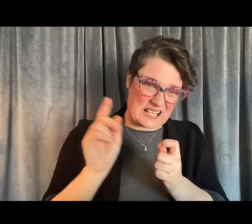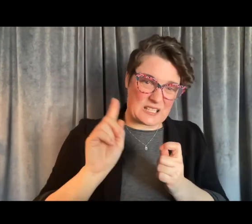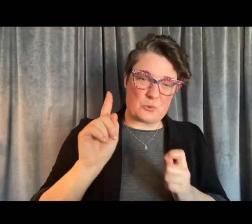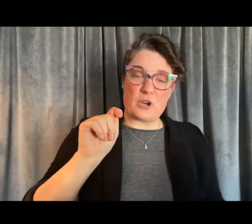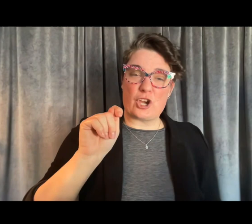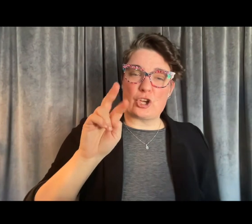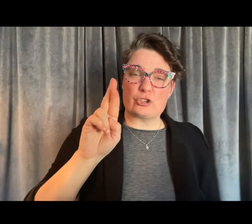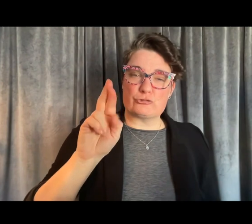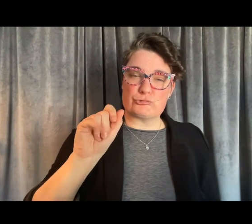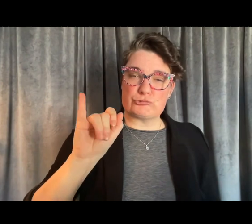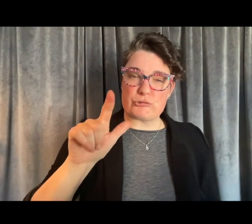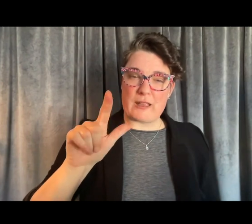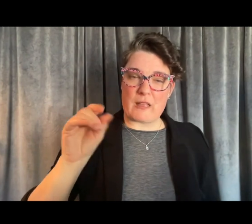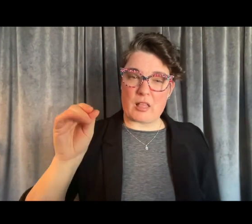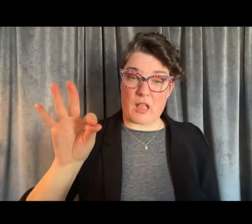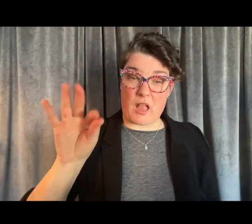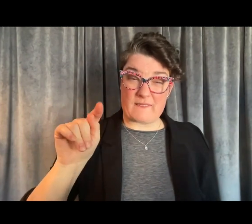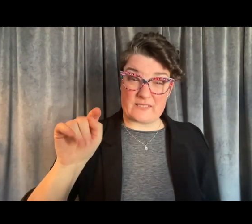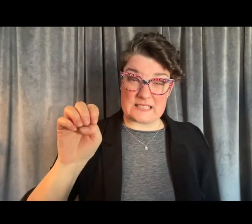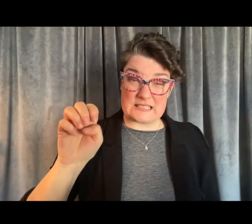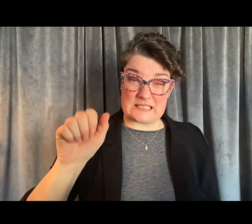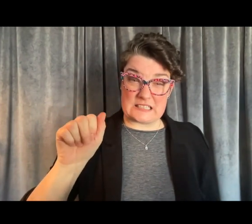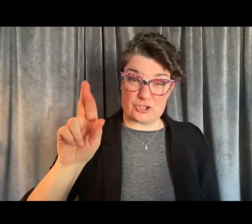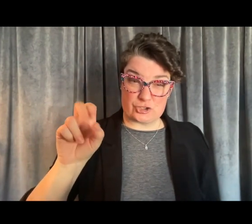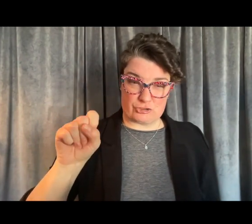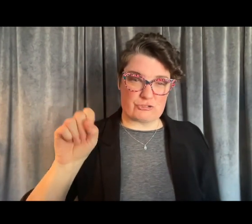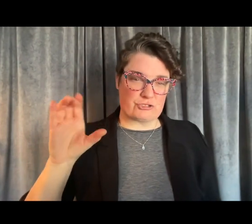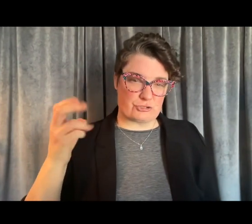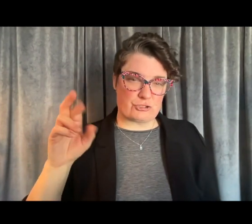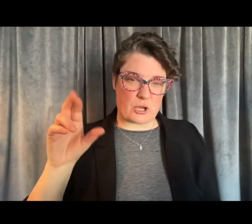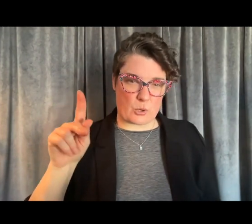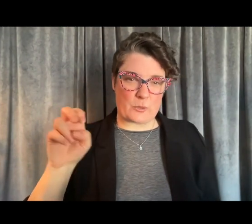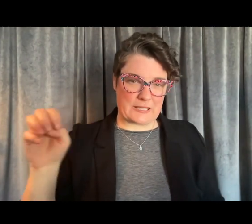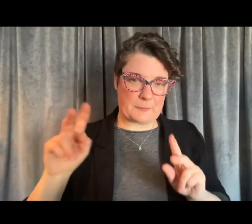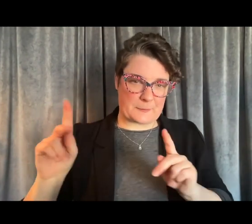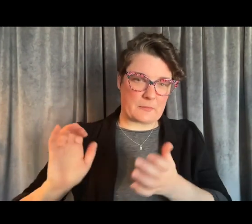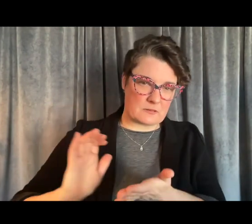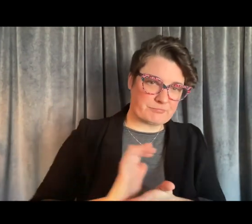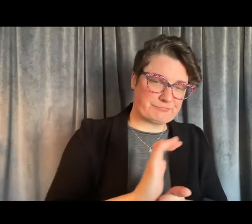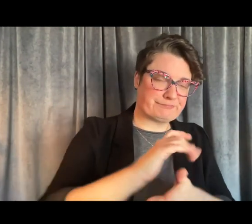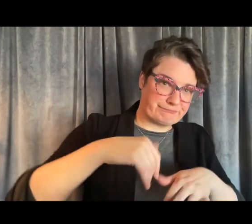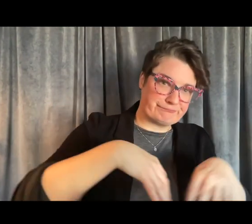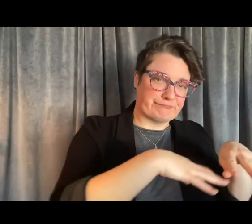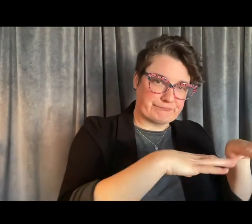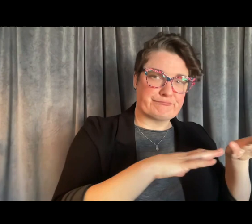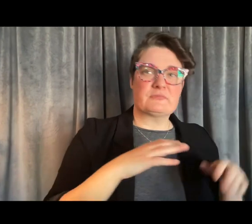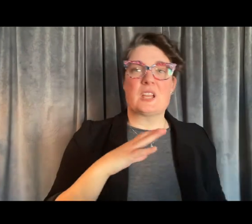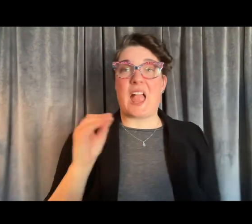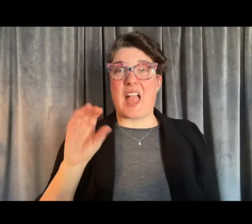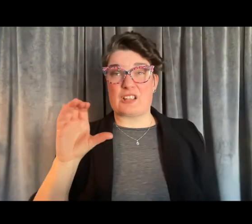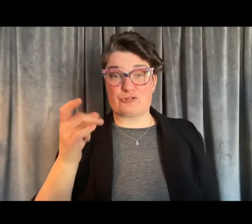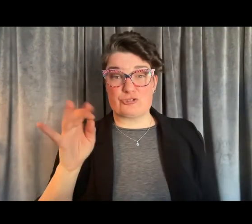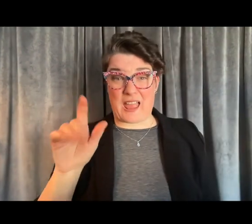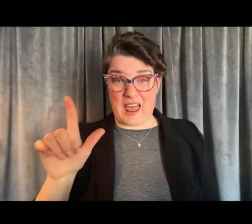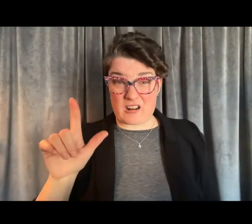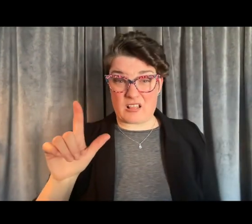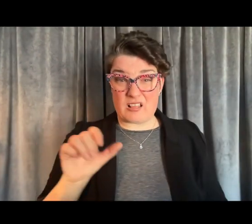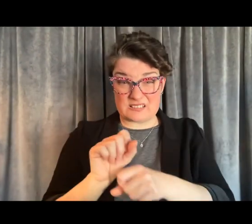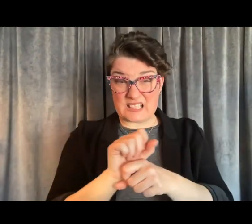Where we are in Middle Tennessee is where a lot of chattel slavery practices were happening. And so, the tree witnessed all of that.